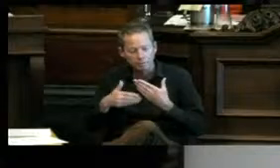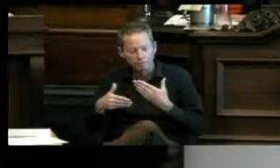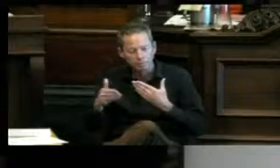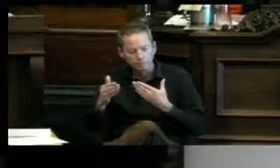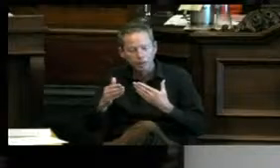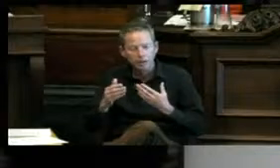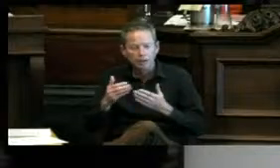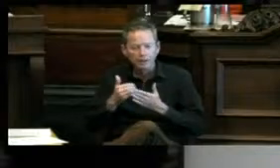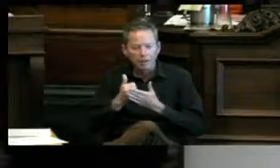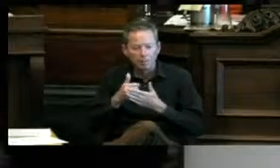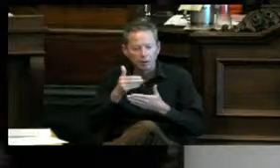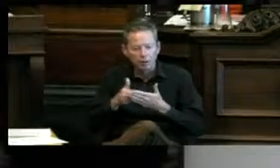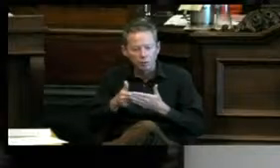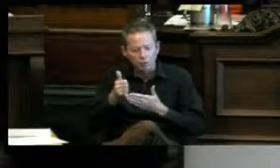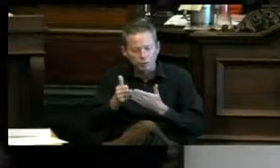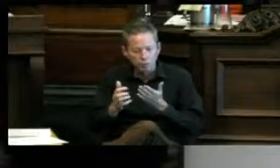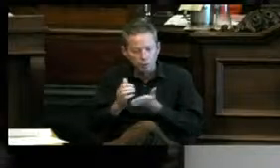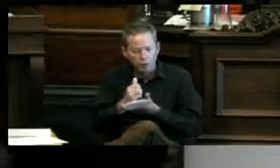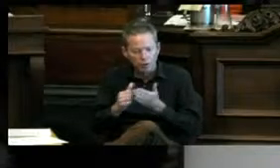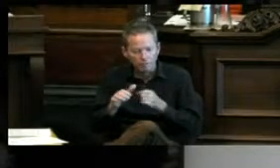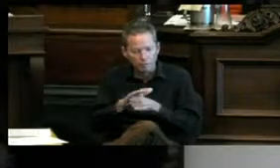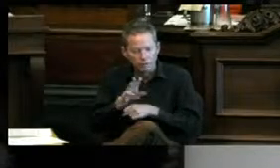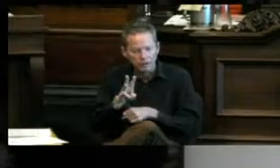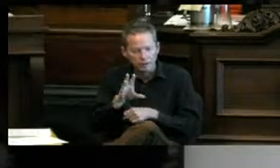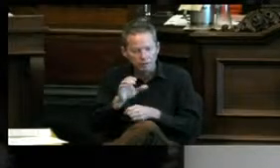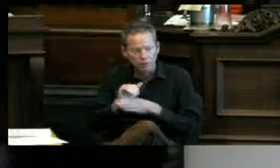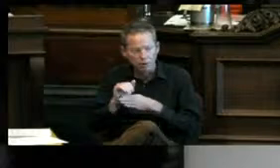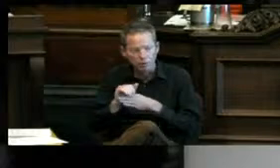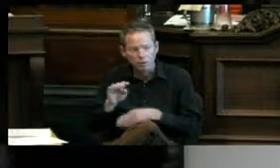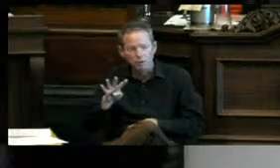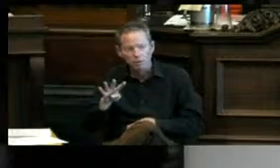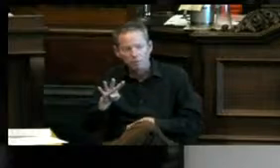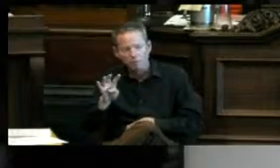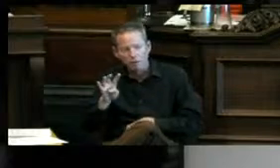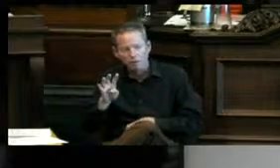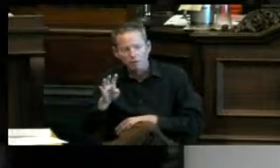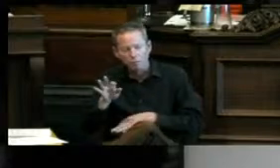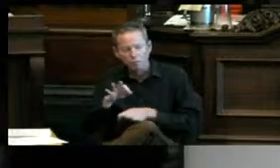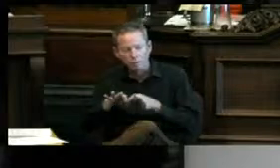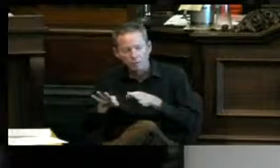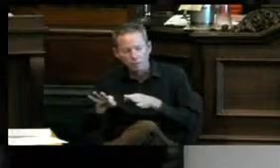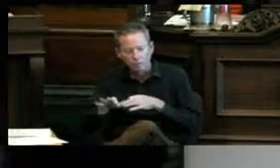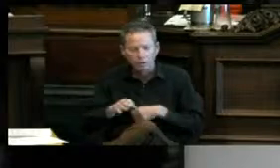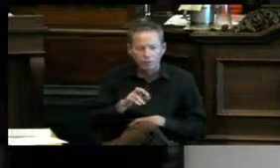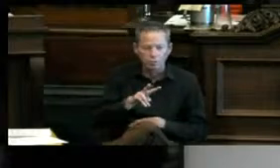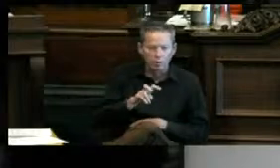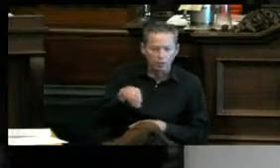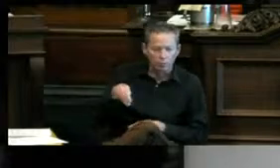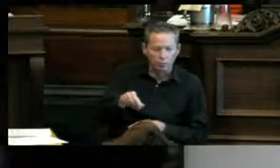those engaged in the wellness program. The Wellness Program, to earn points to get them